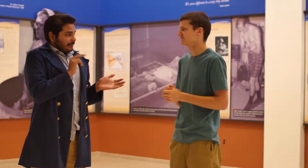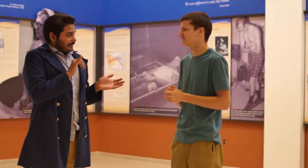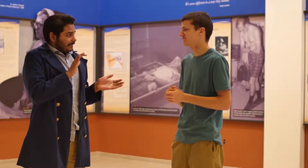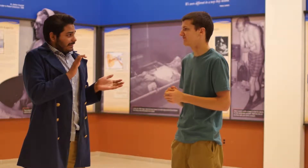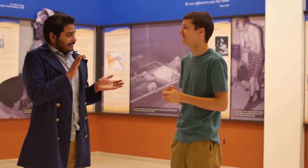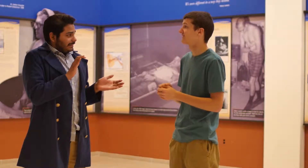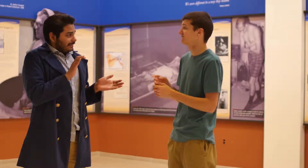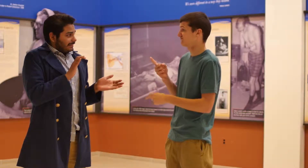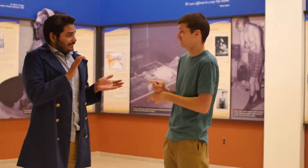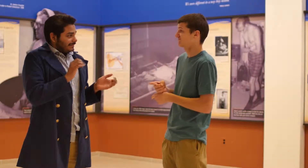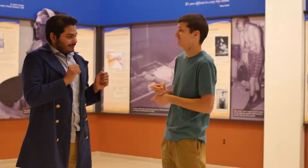New York City? Right!